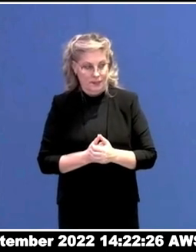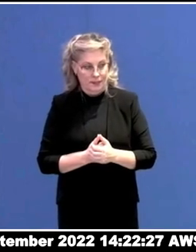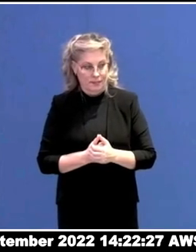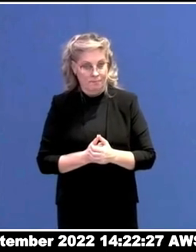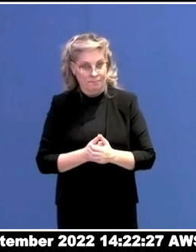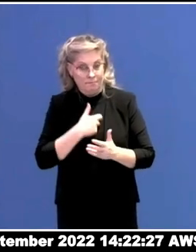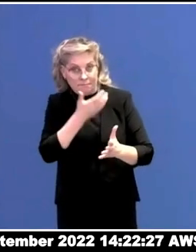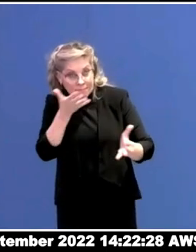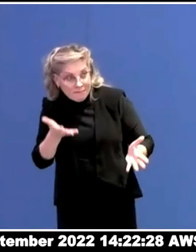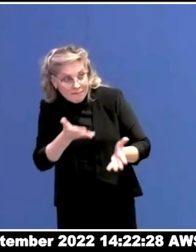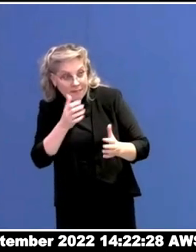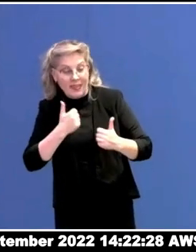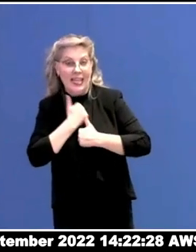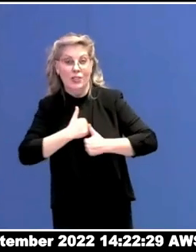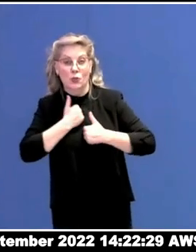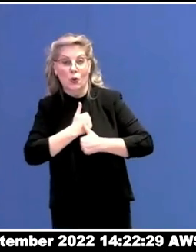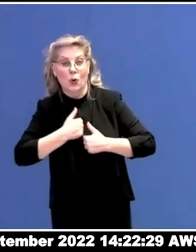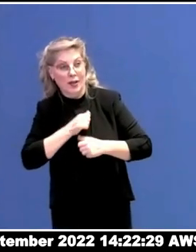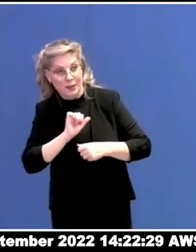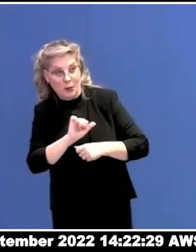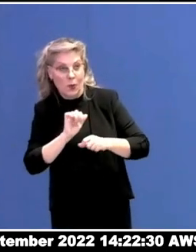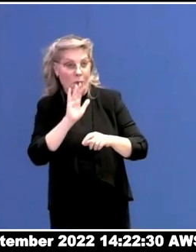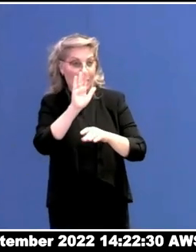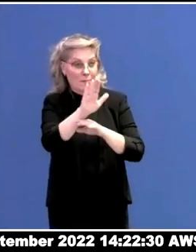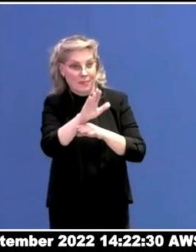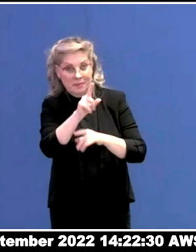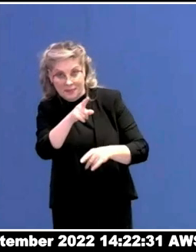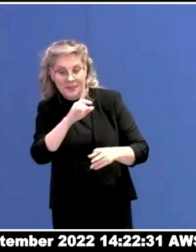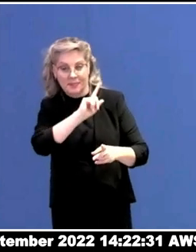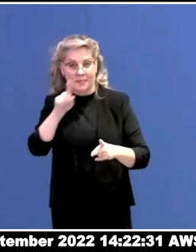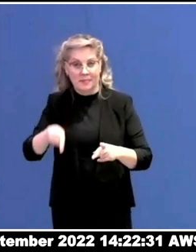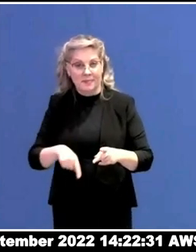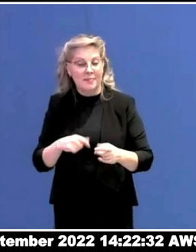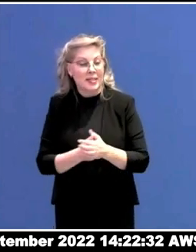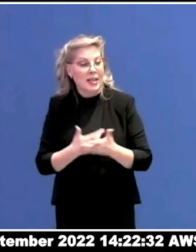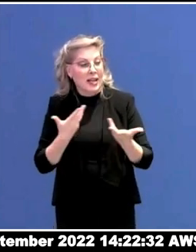Ms Kilroy, enjoy Perth and, Mr Newhouse, he can enjoy whatever he's gone off to.